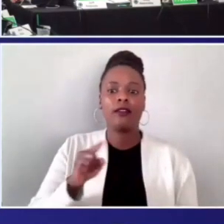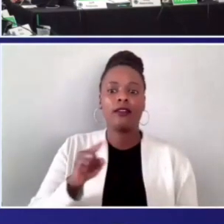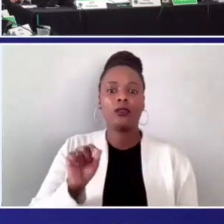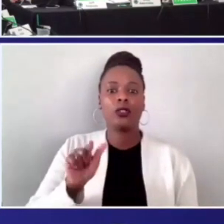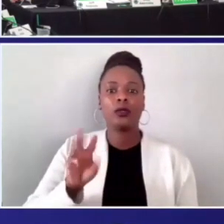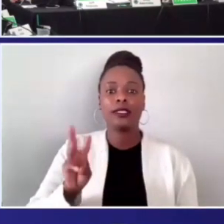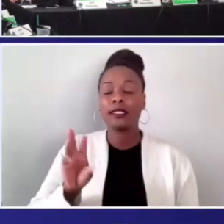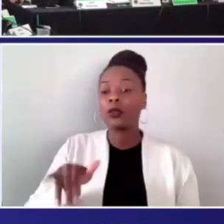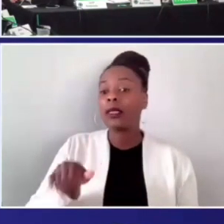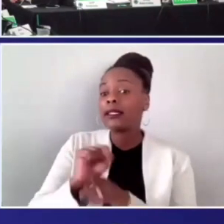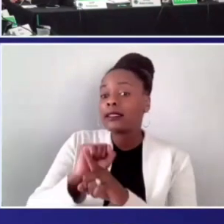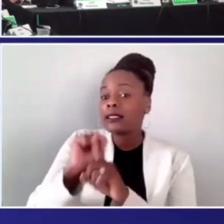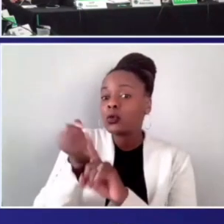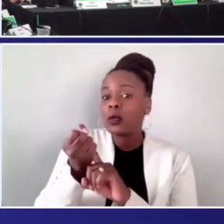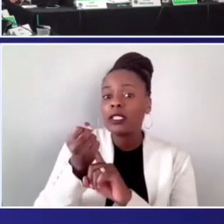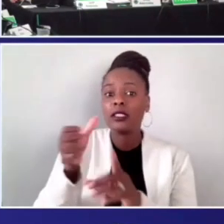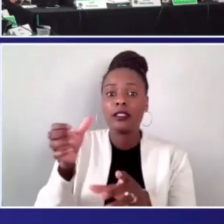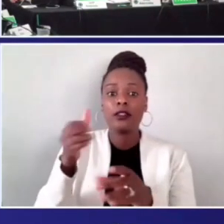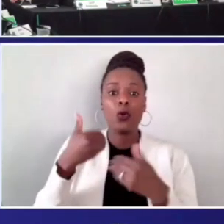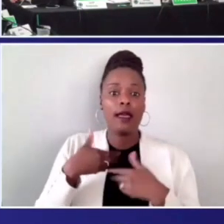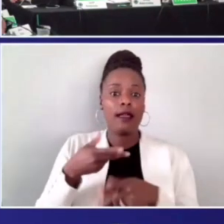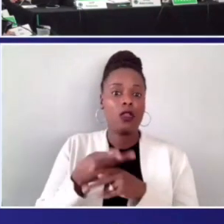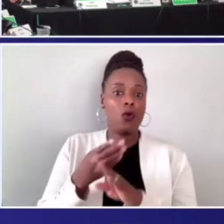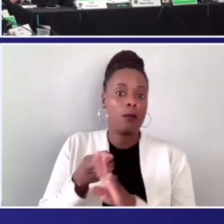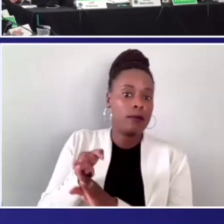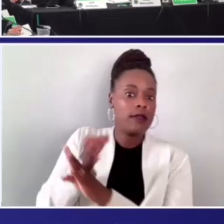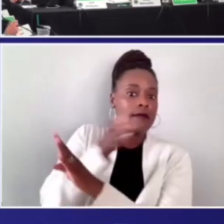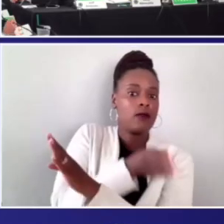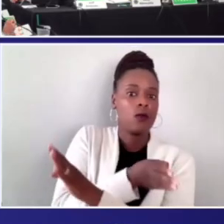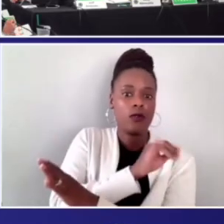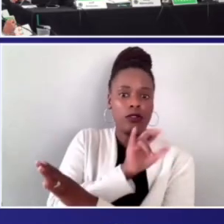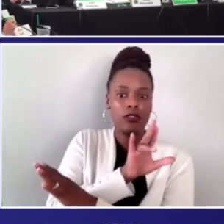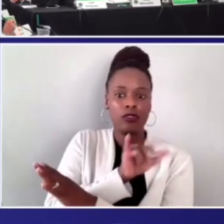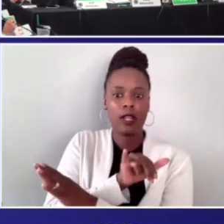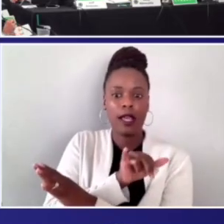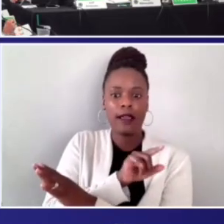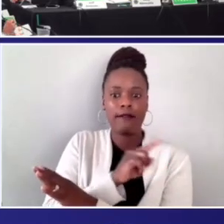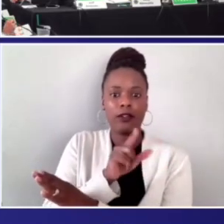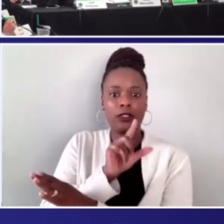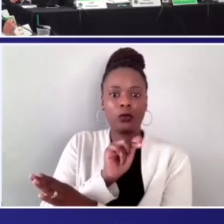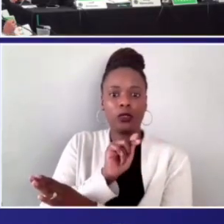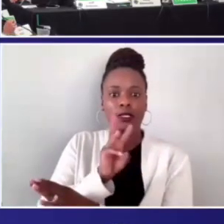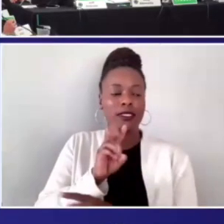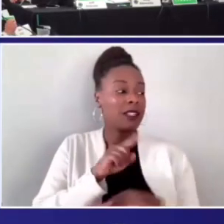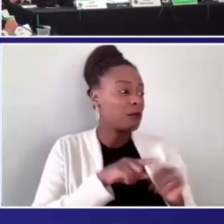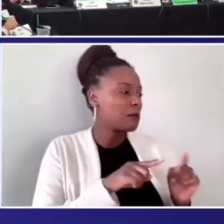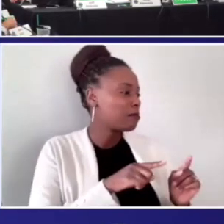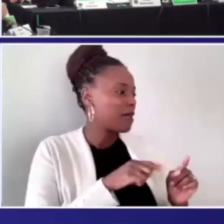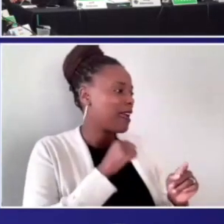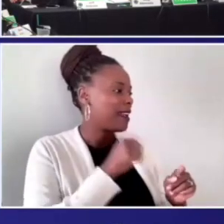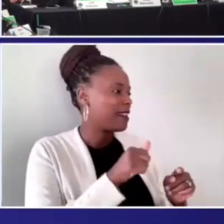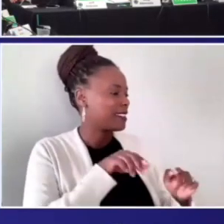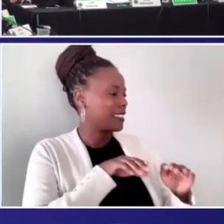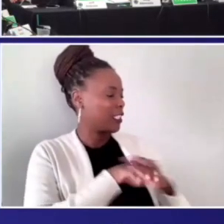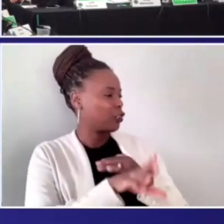you have your loans prior to July 1, But I didn't enter repayment and that's what's, that's what's --